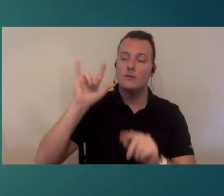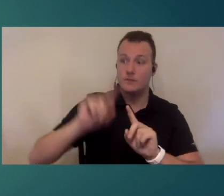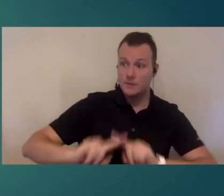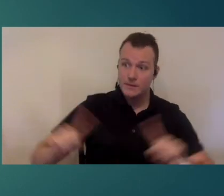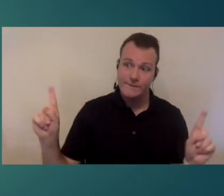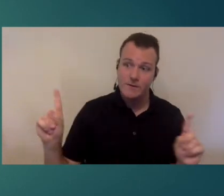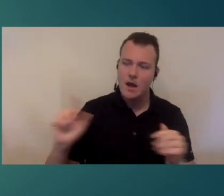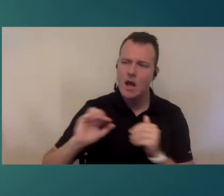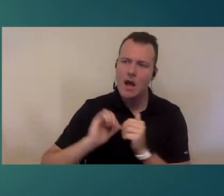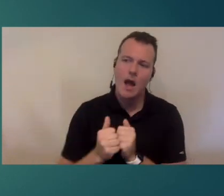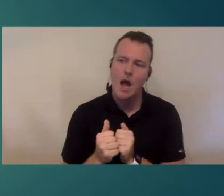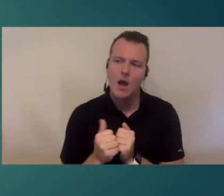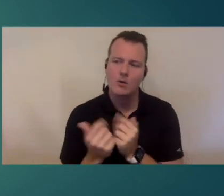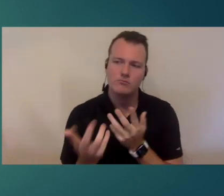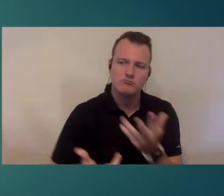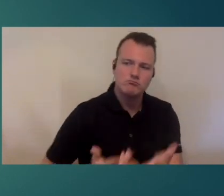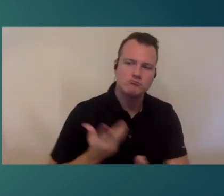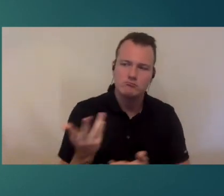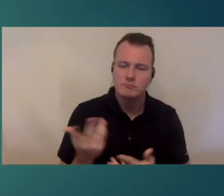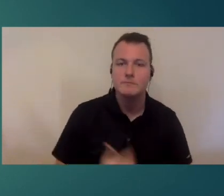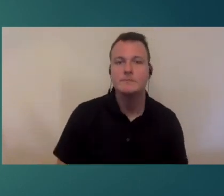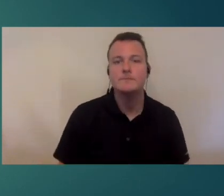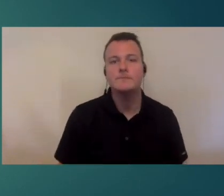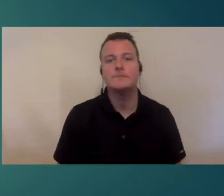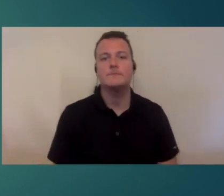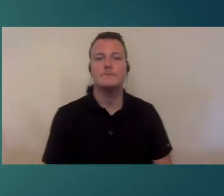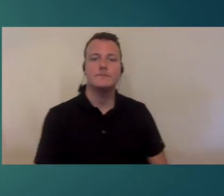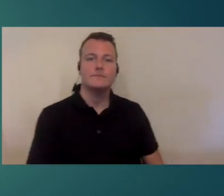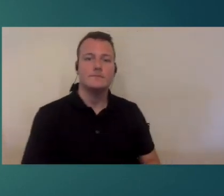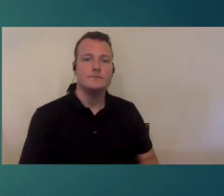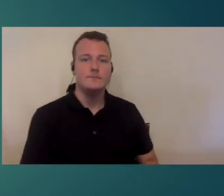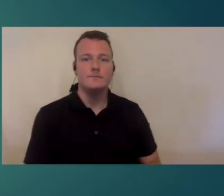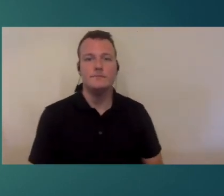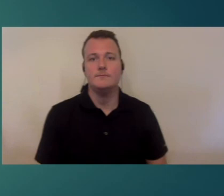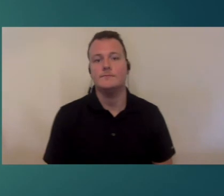different, and in what ways?